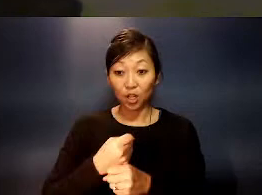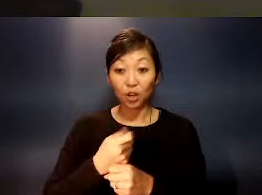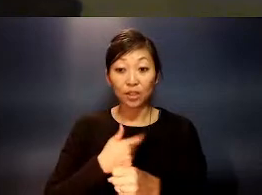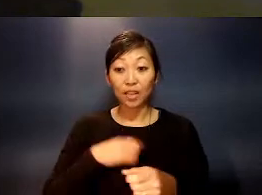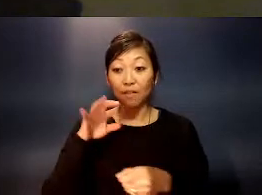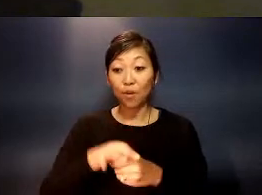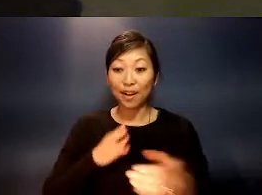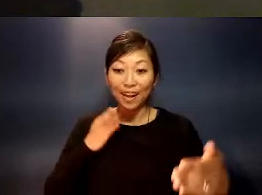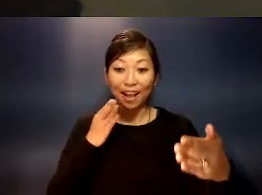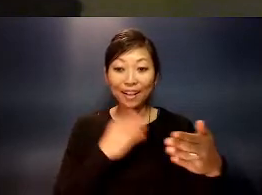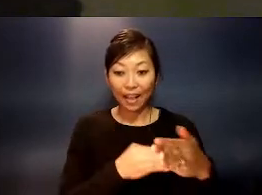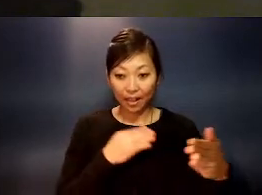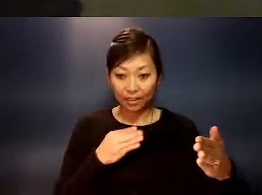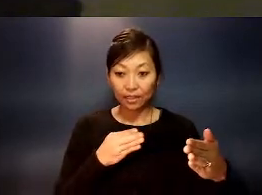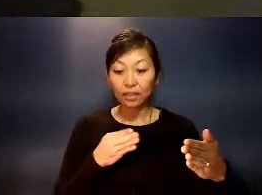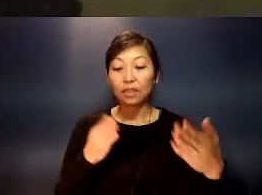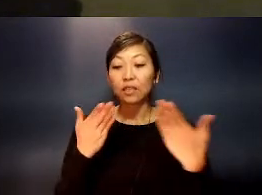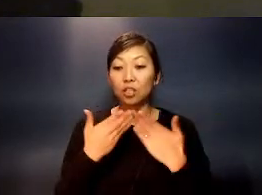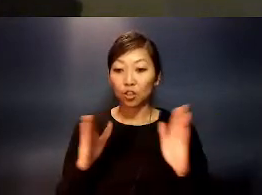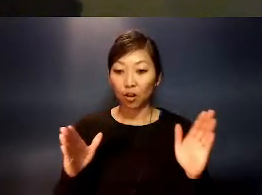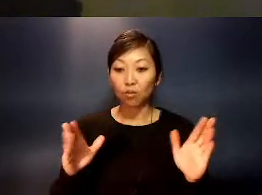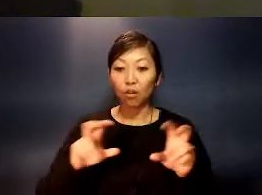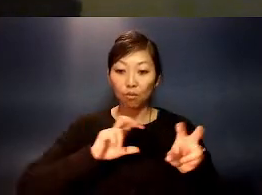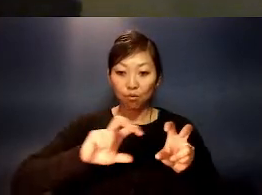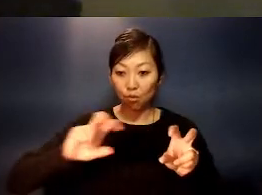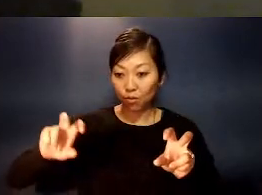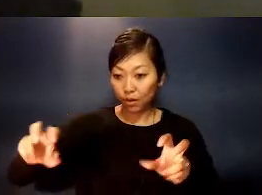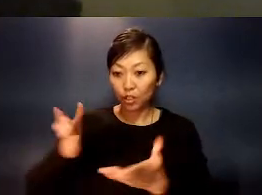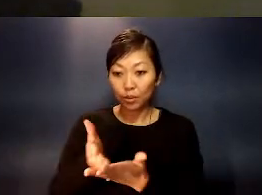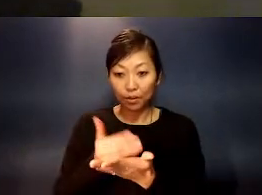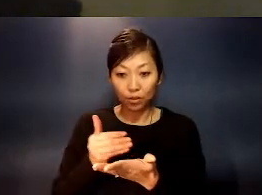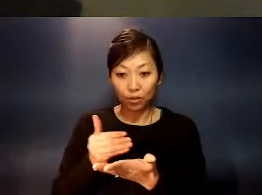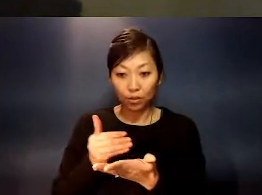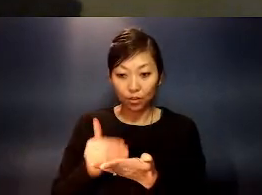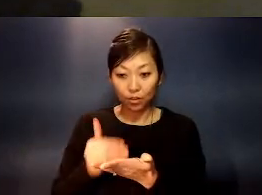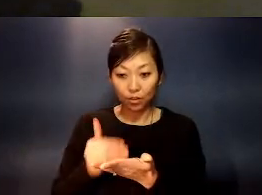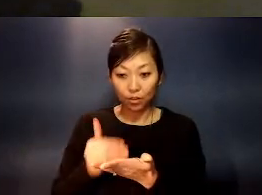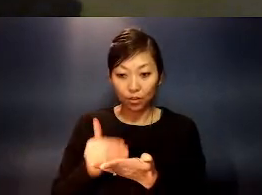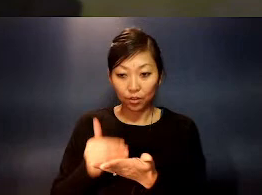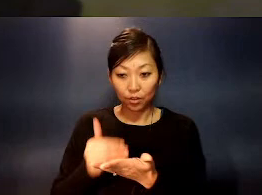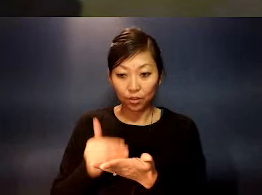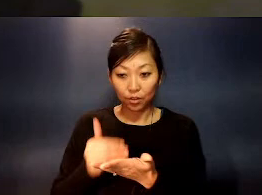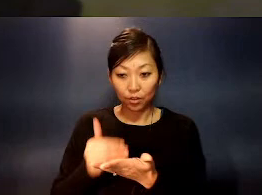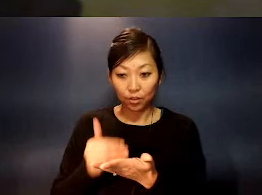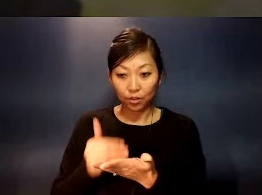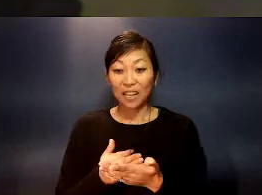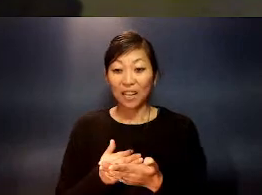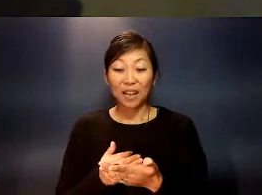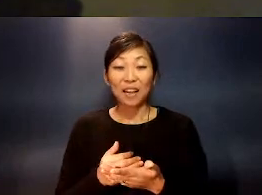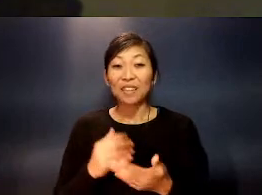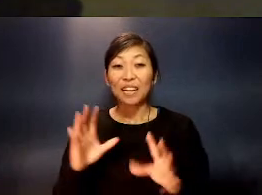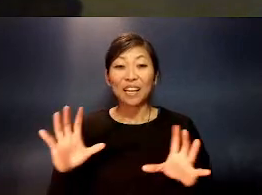I'M DISAPPOINTED THAT THERE SIMPLY IS NOT SUPPORT FROM THE MAYOR OR IN THIS CITY COUNCIL TO DO MORE TO HOLD MPD ACCOUNTABLE.